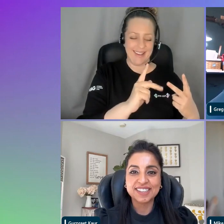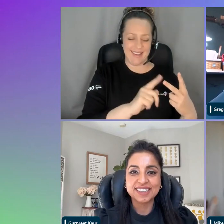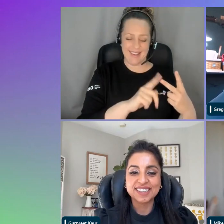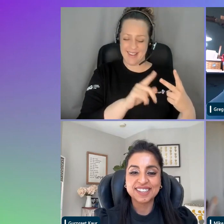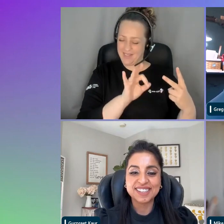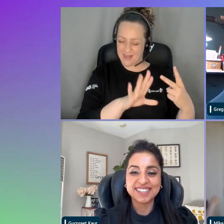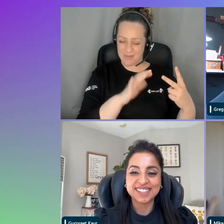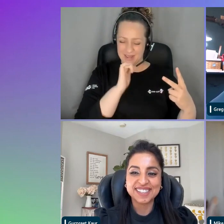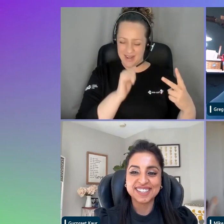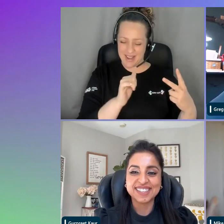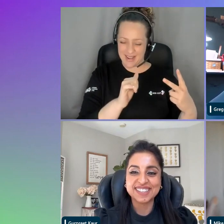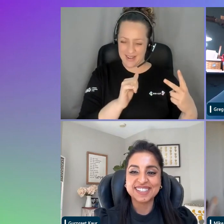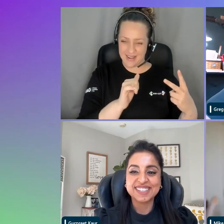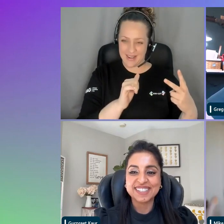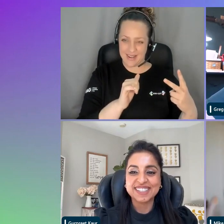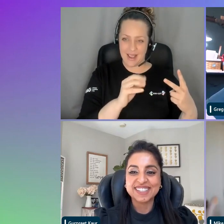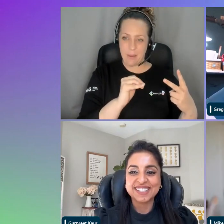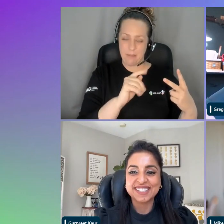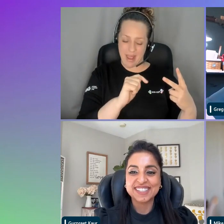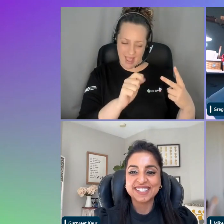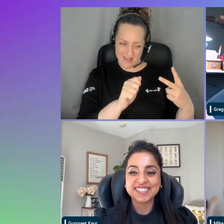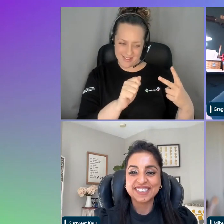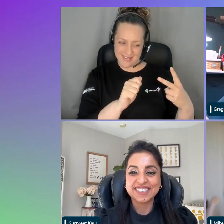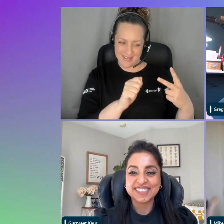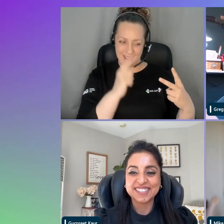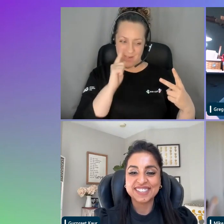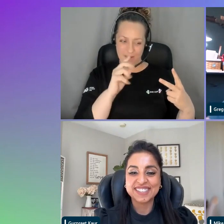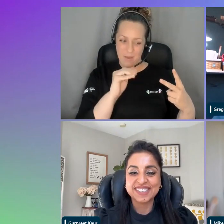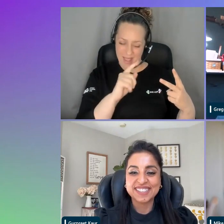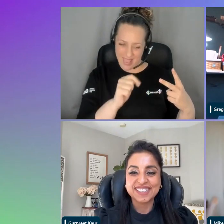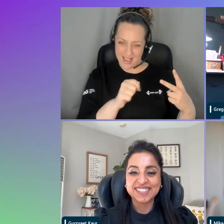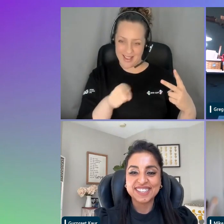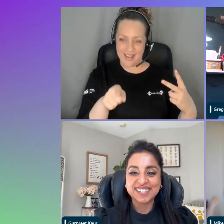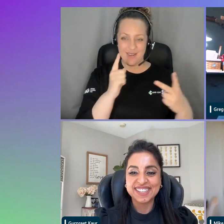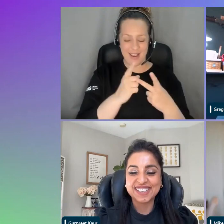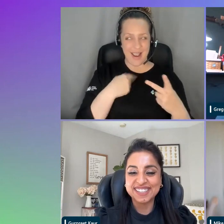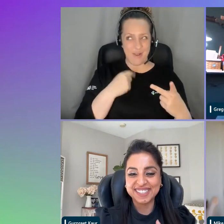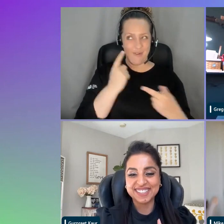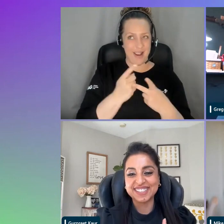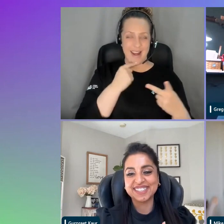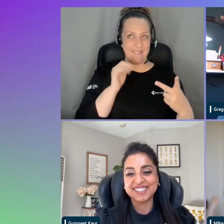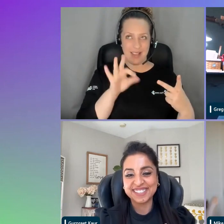Facebook. It's, uh, Meta from Meta. If you look at their I got